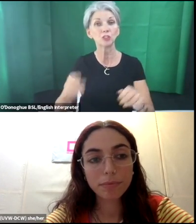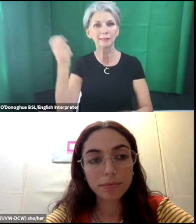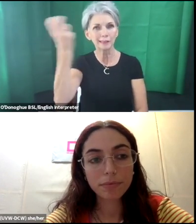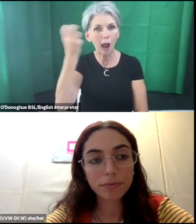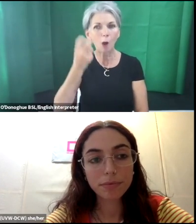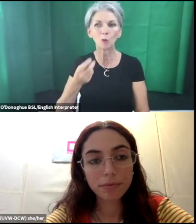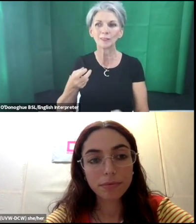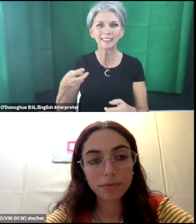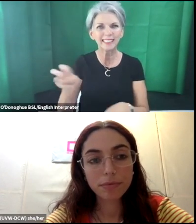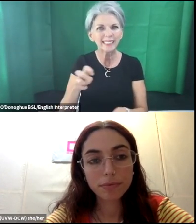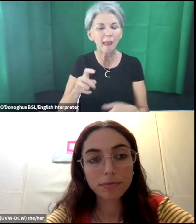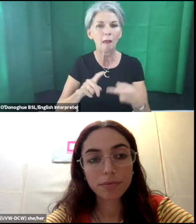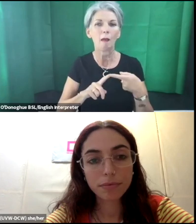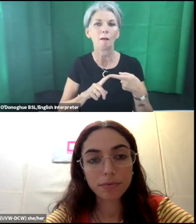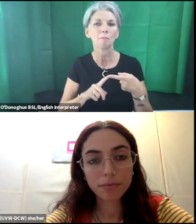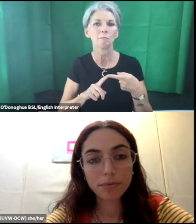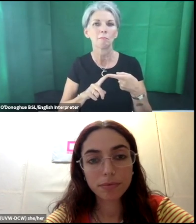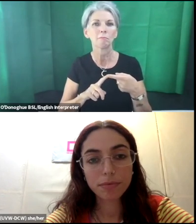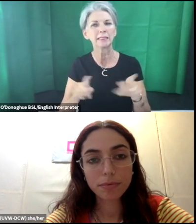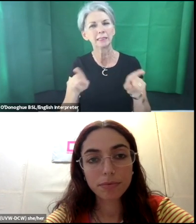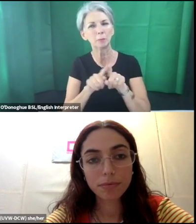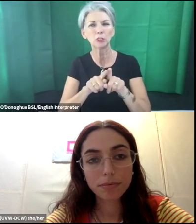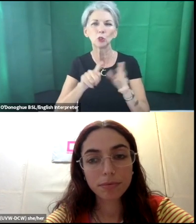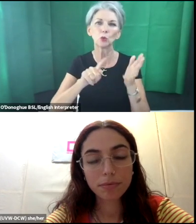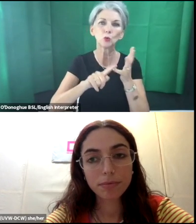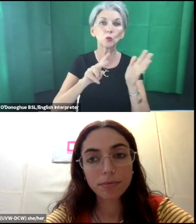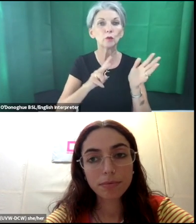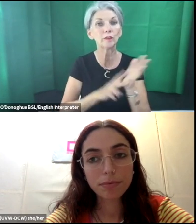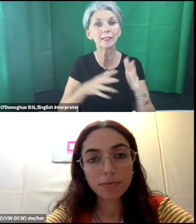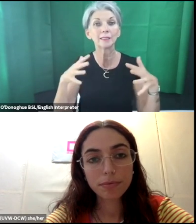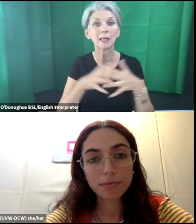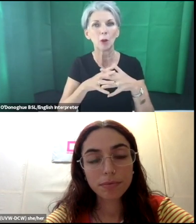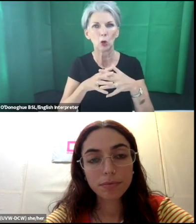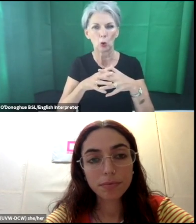very similar to UVW in terms of the fact that we are made up of ordinary